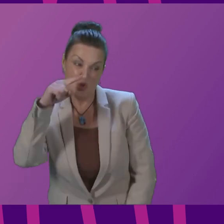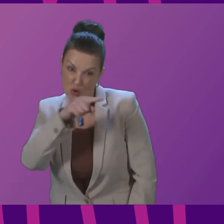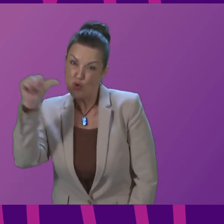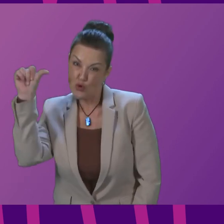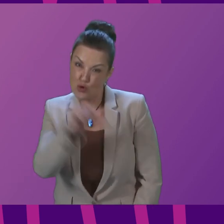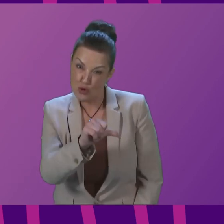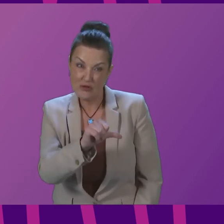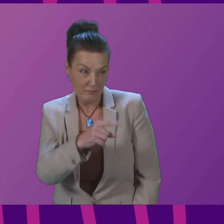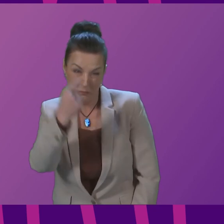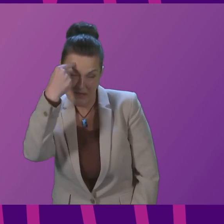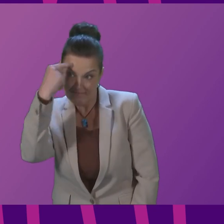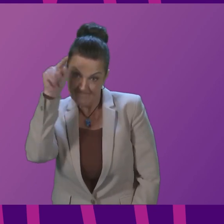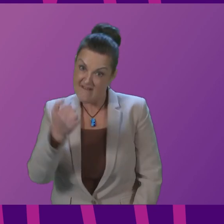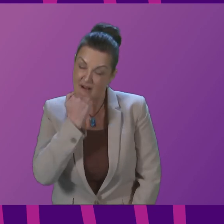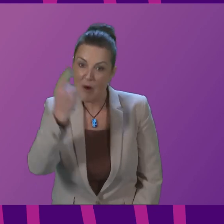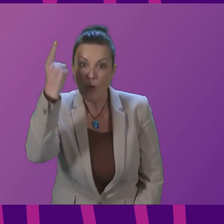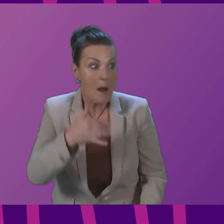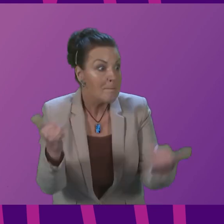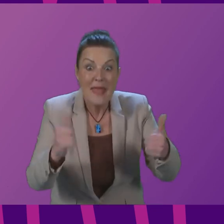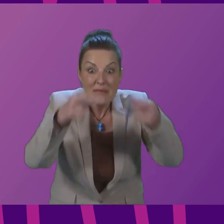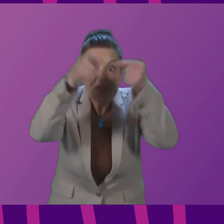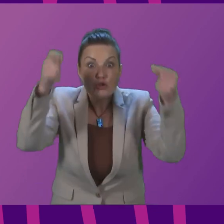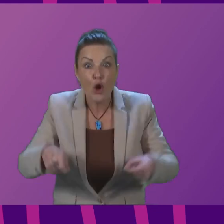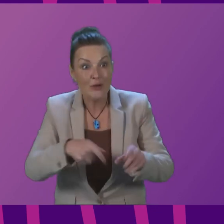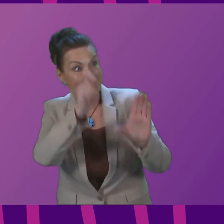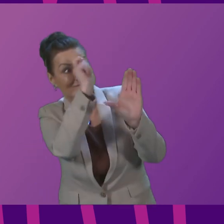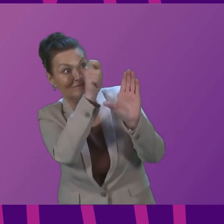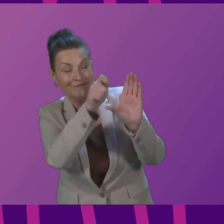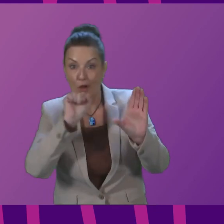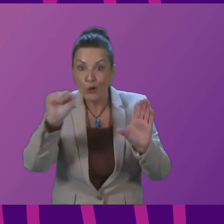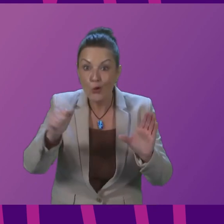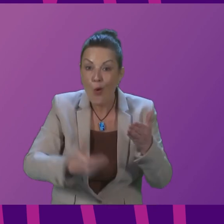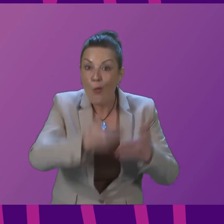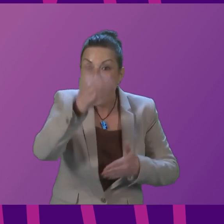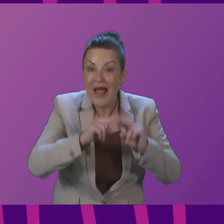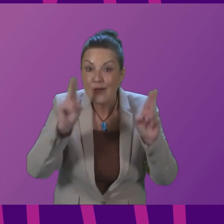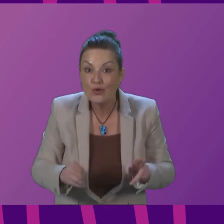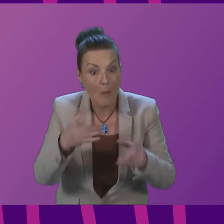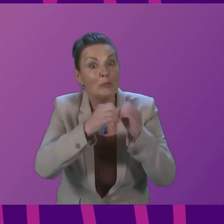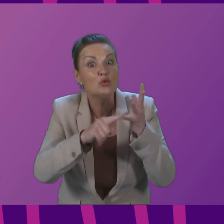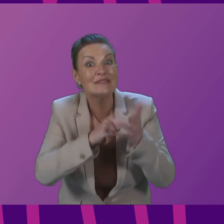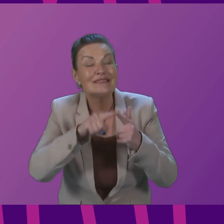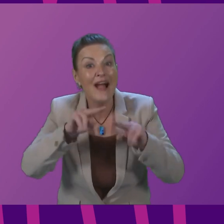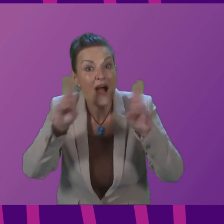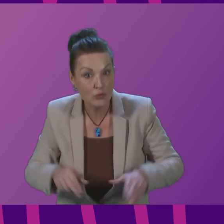Maybe that is it—maybe the document is hanging on Nicola Sturgeon’s wall in Bute house.